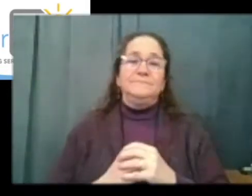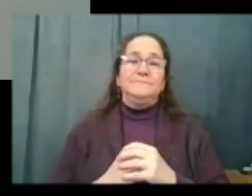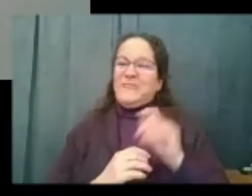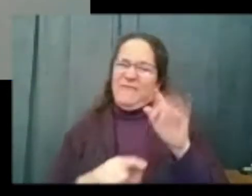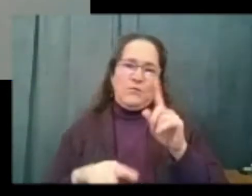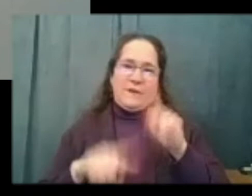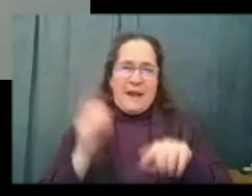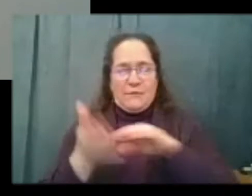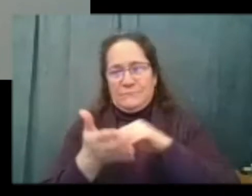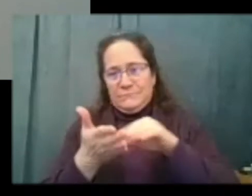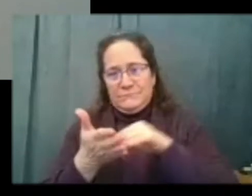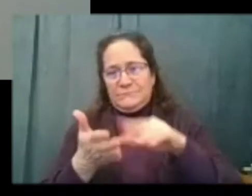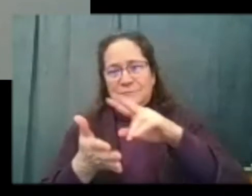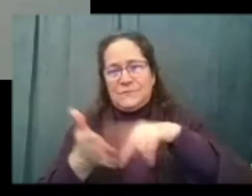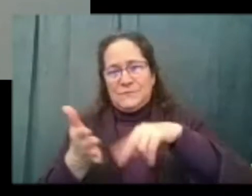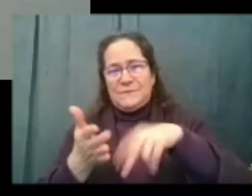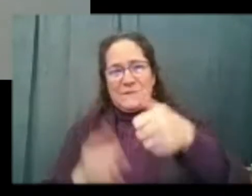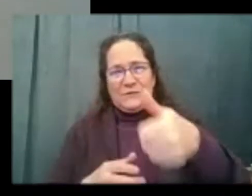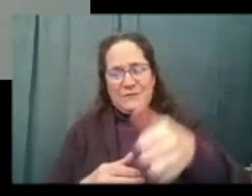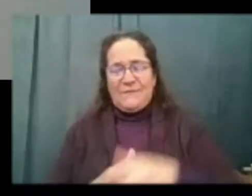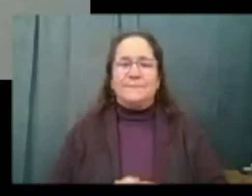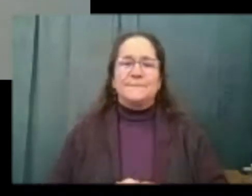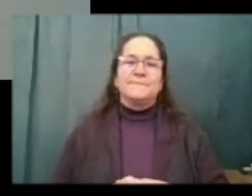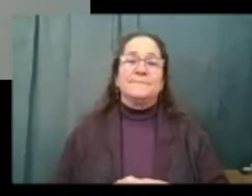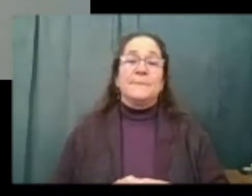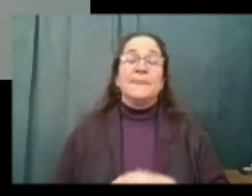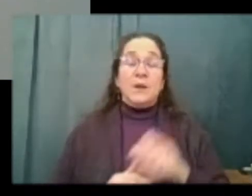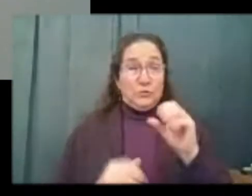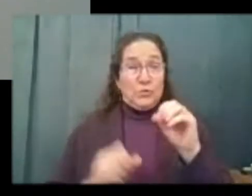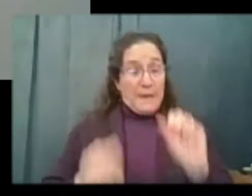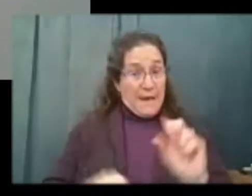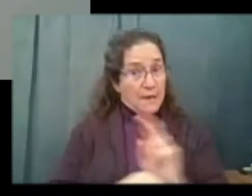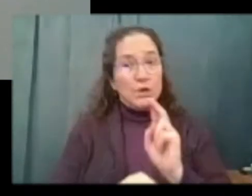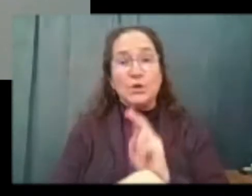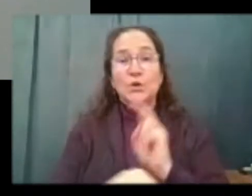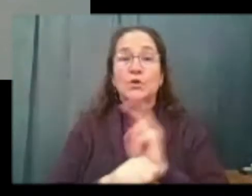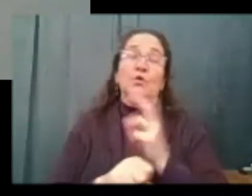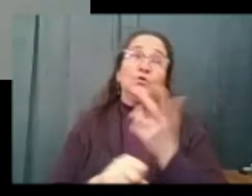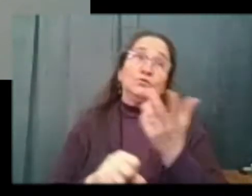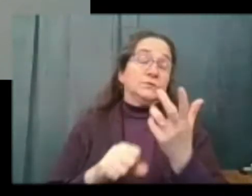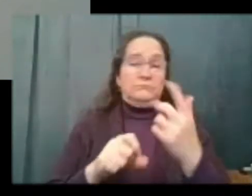can be achieved rather easily with the right tools. I've found if you can prop the phone